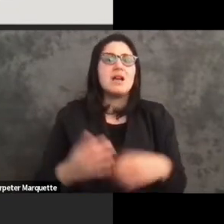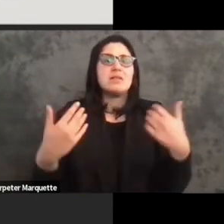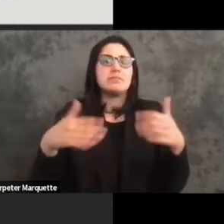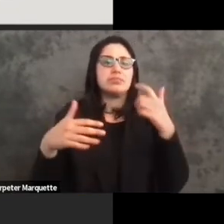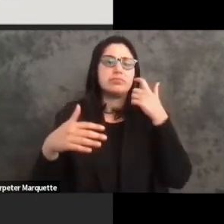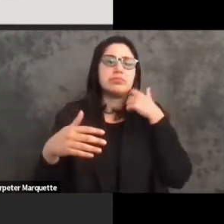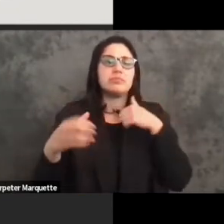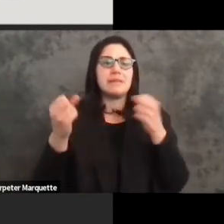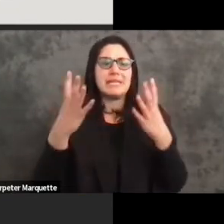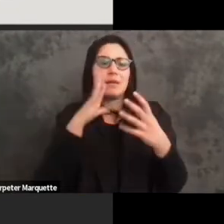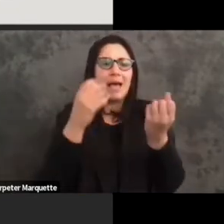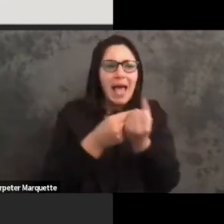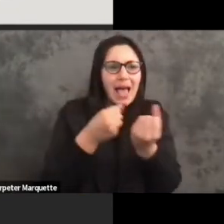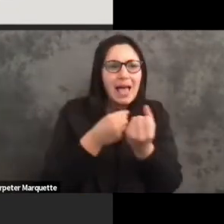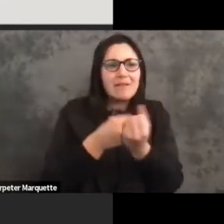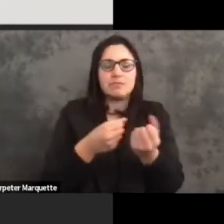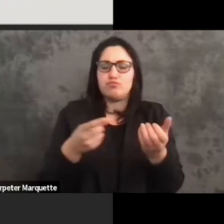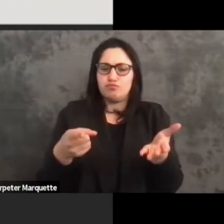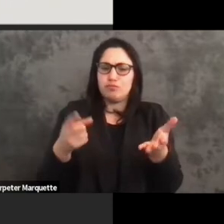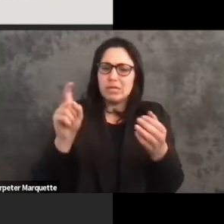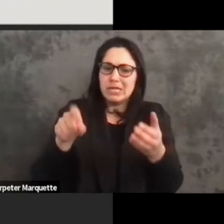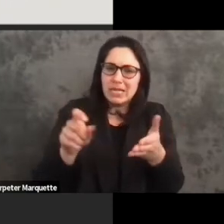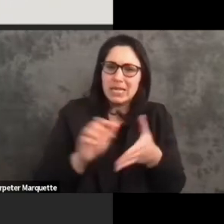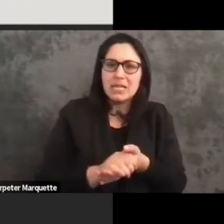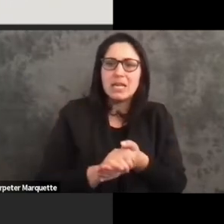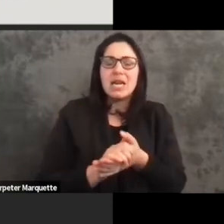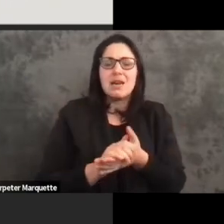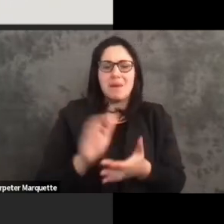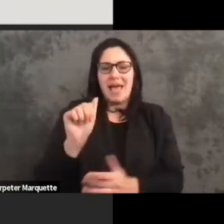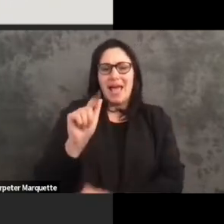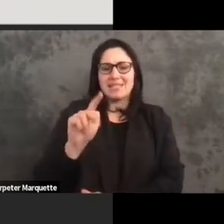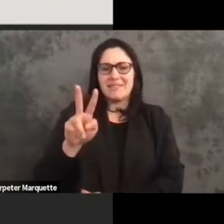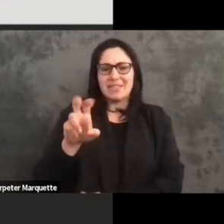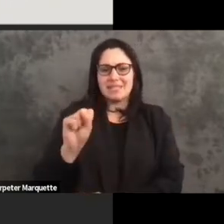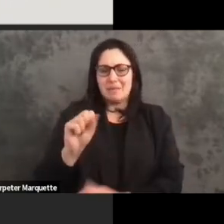to affect advocacy as effect activism. Yet it was activism which radically changed the